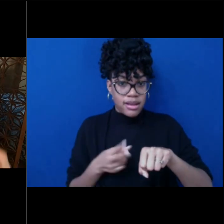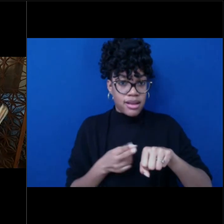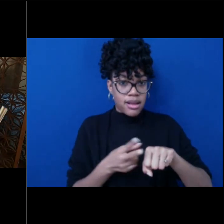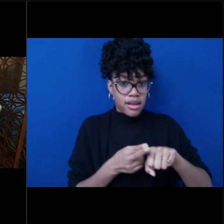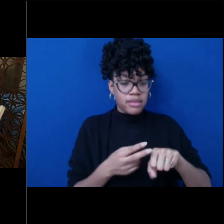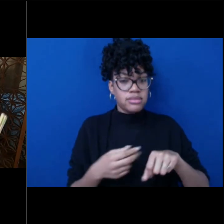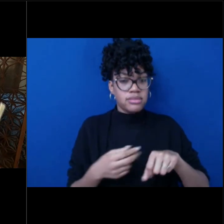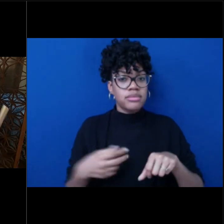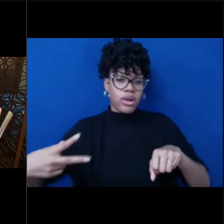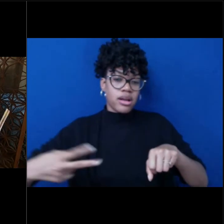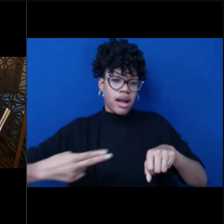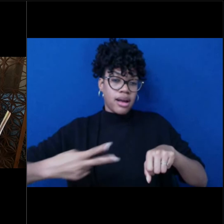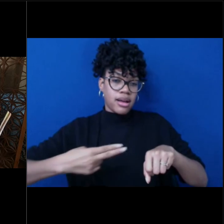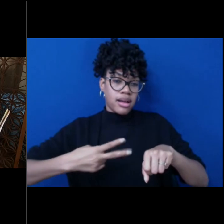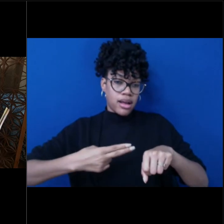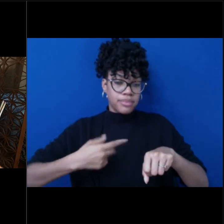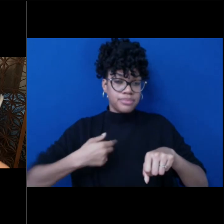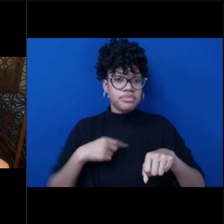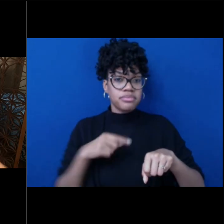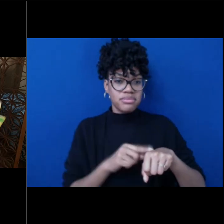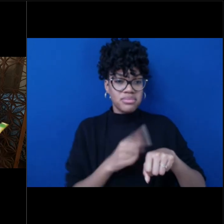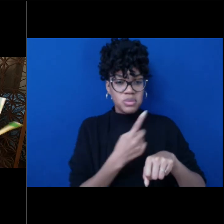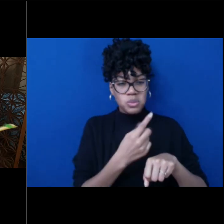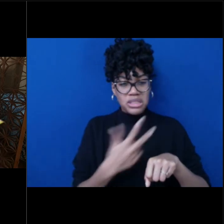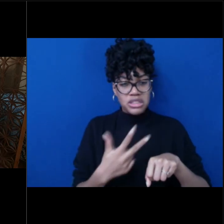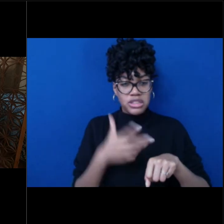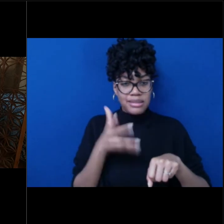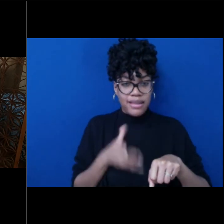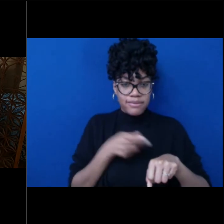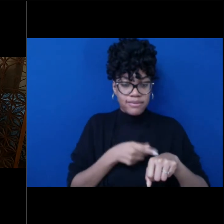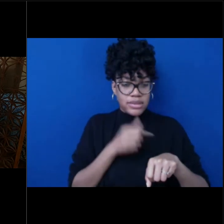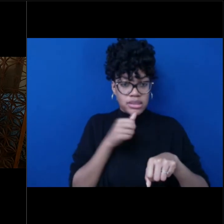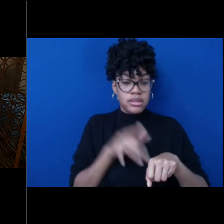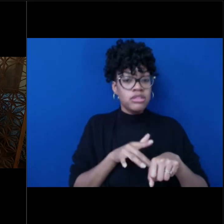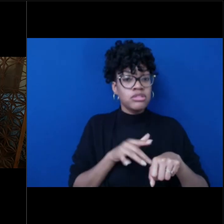These are going to be our stinging tentacles, yes?